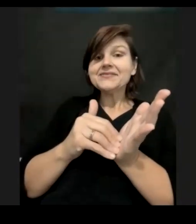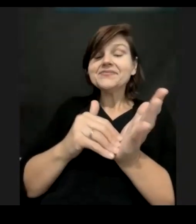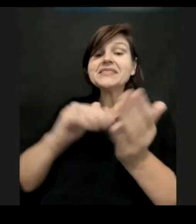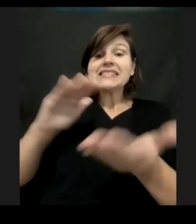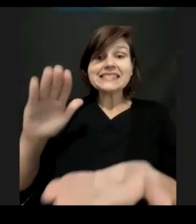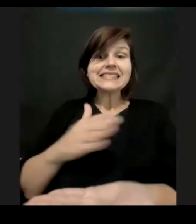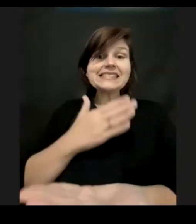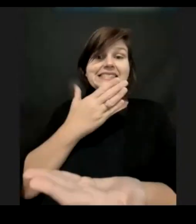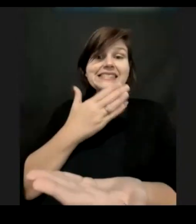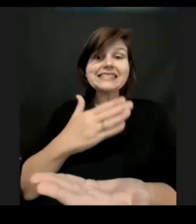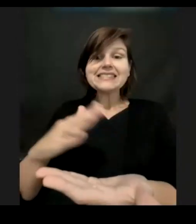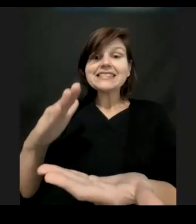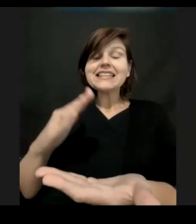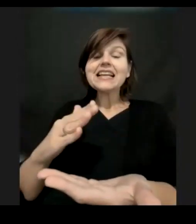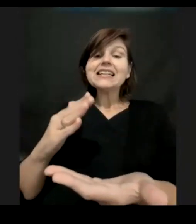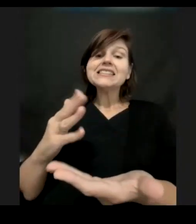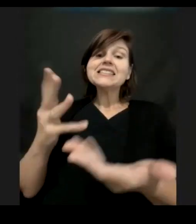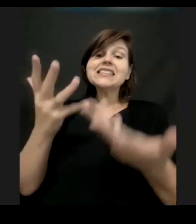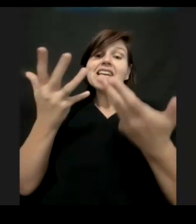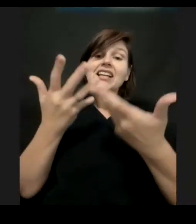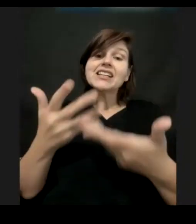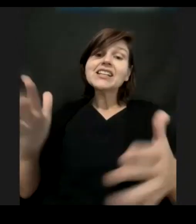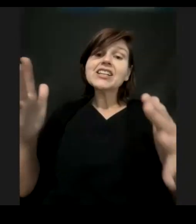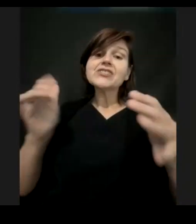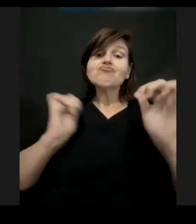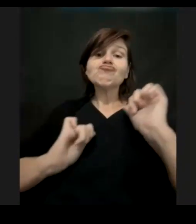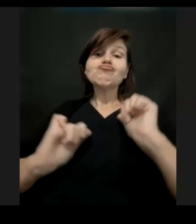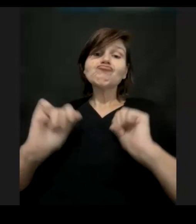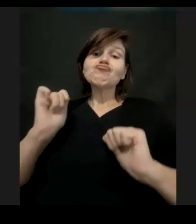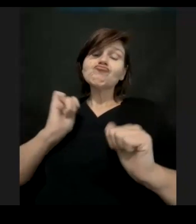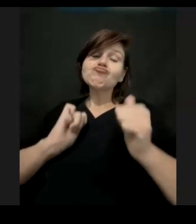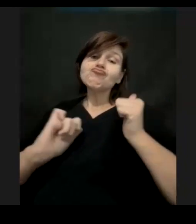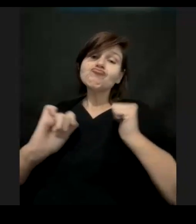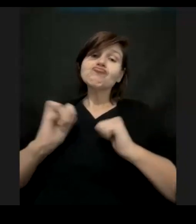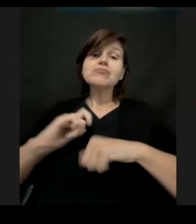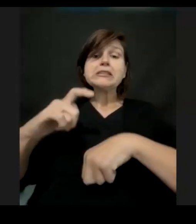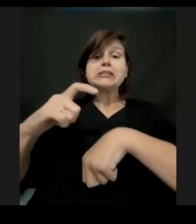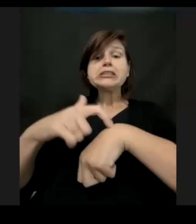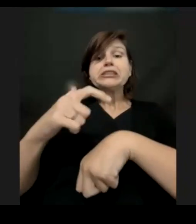∂ ∂ It's the end of the show Oh, where did the time go?